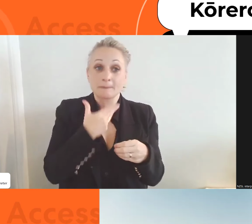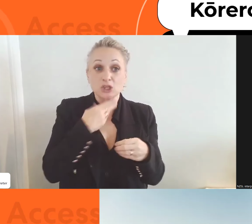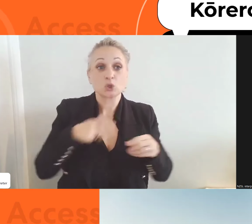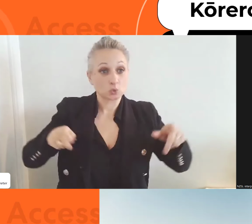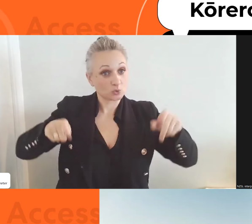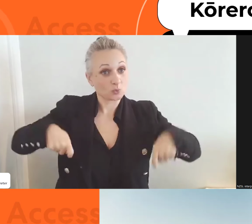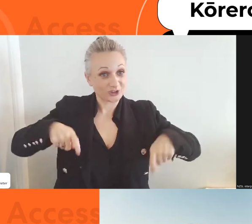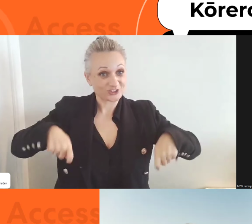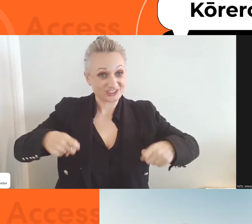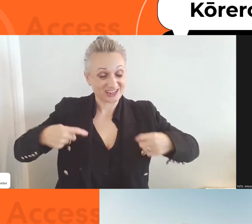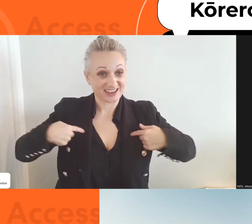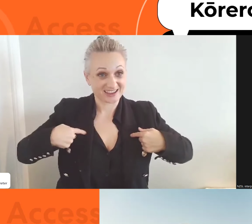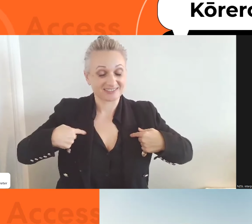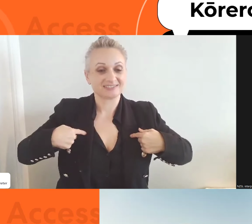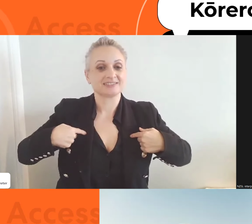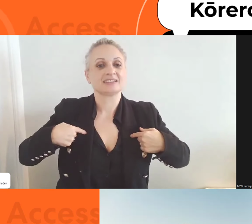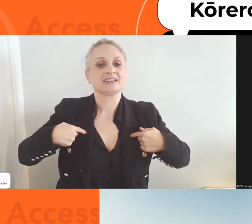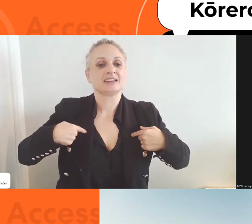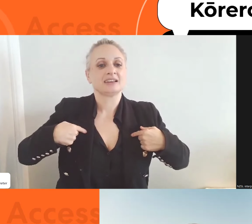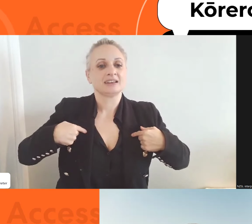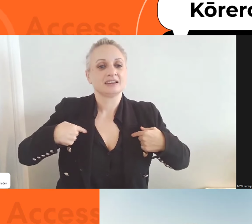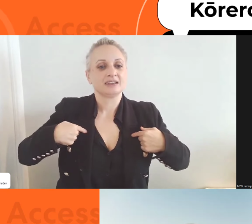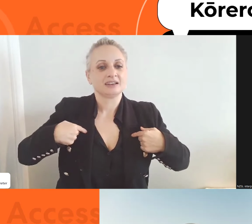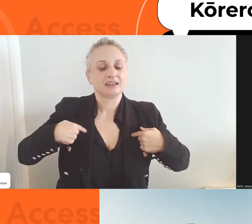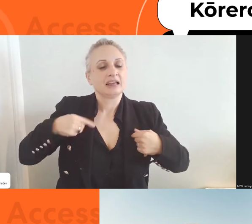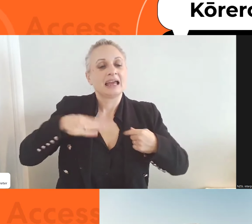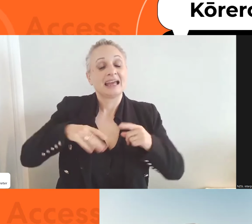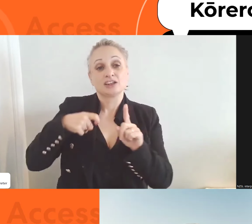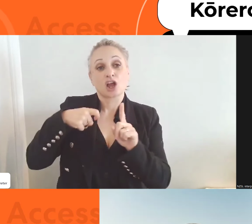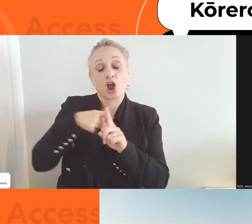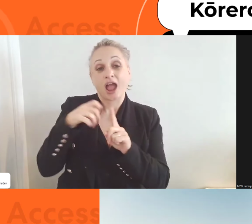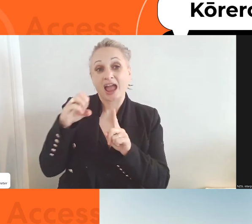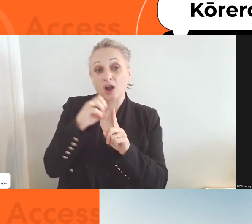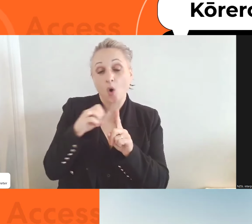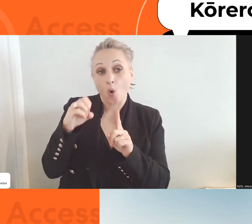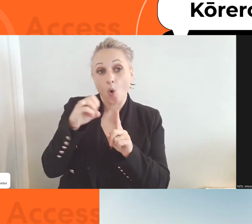Kainga Ora, it is an issue around access. I notice someone asked